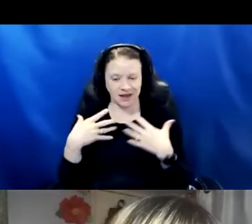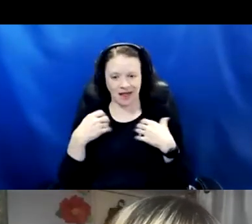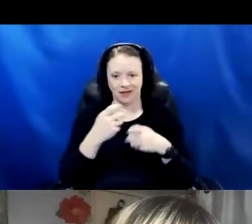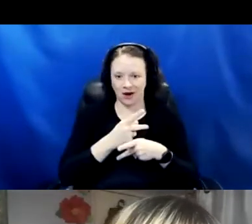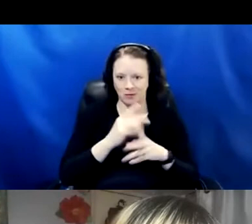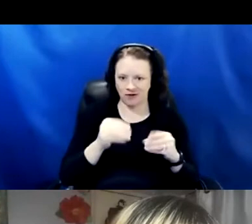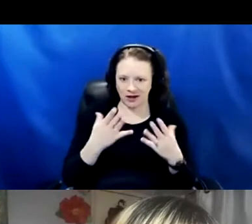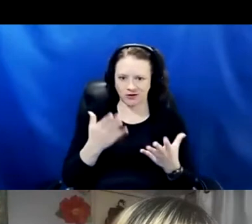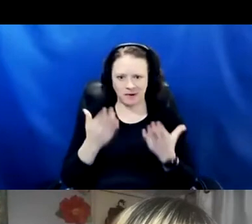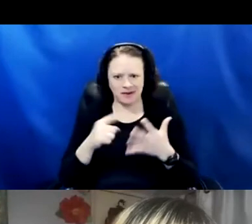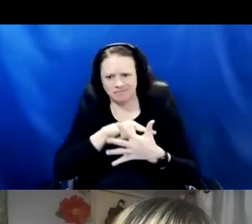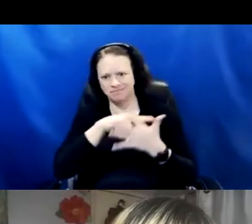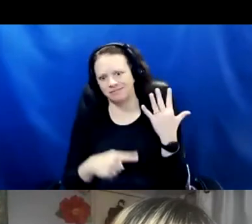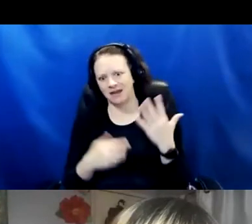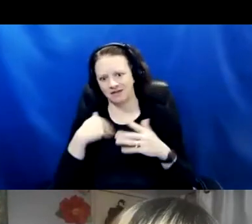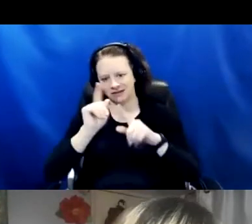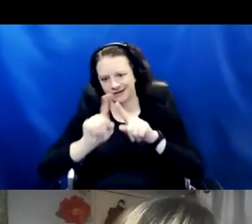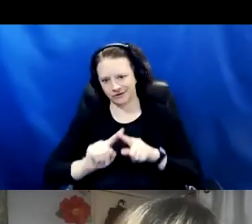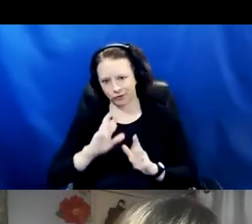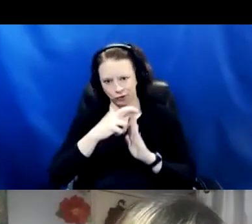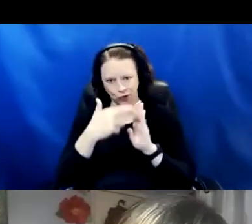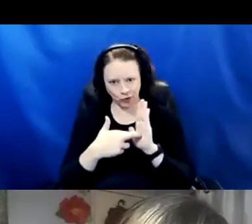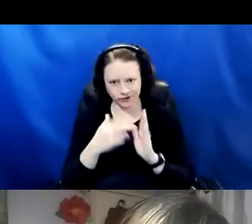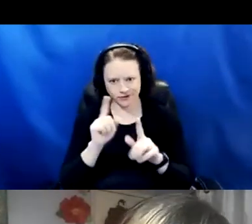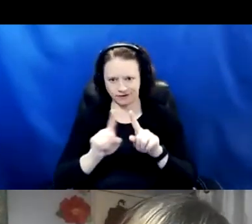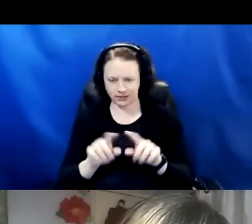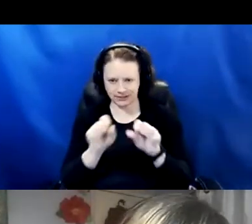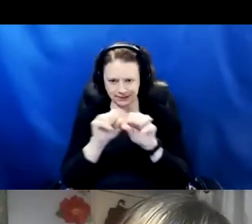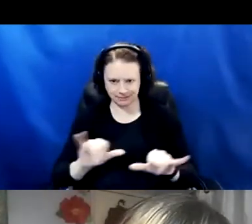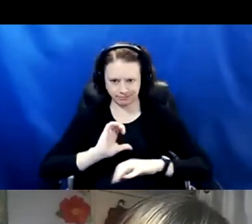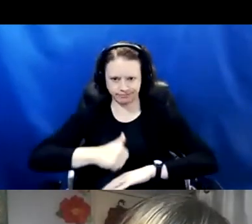or their own systems in place for how they're operating